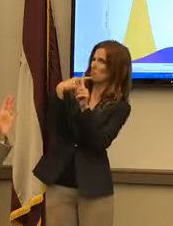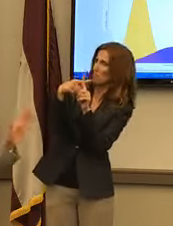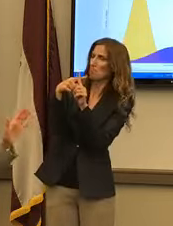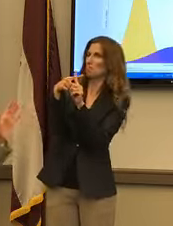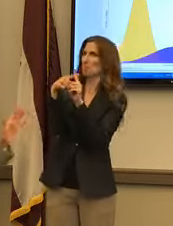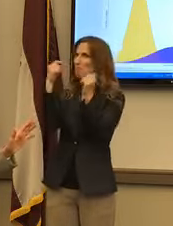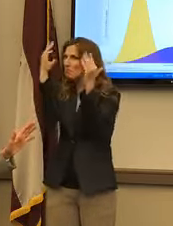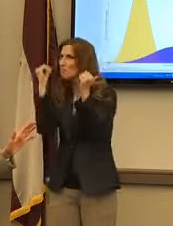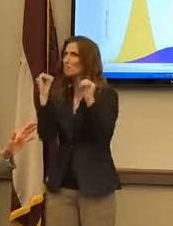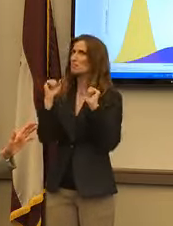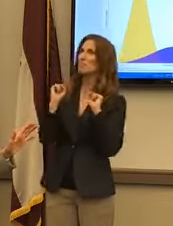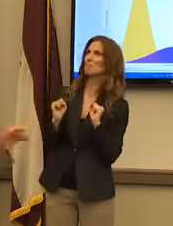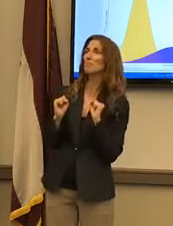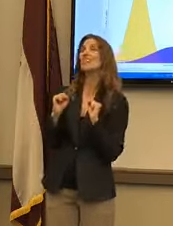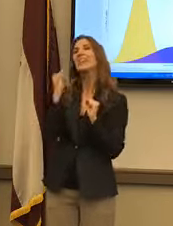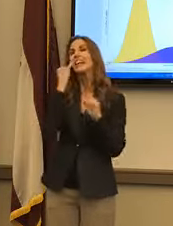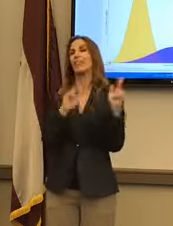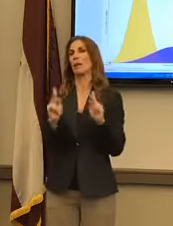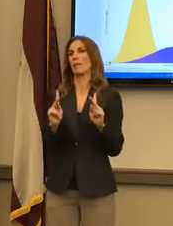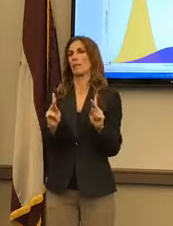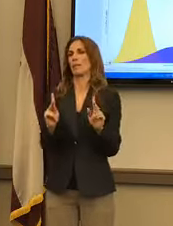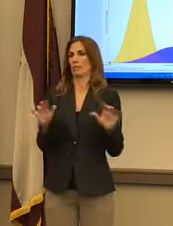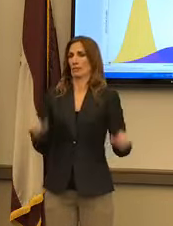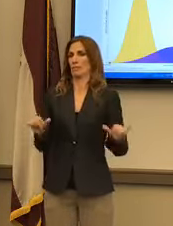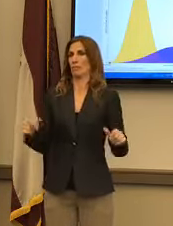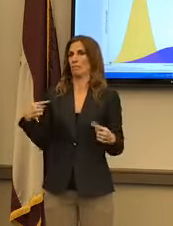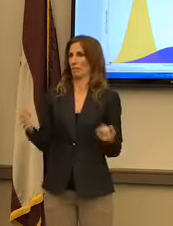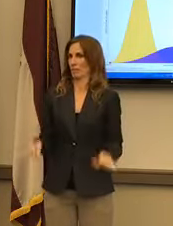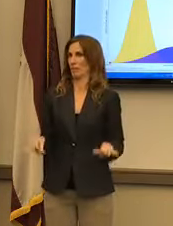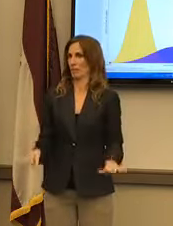keep doing what they're doing